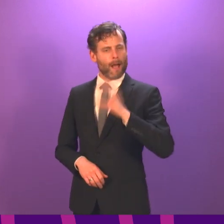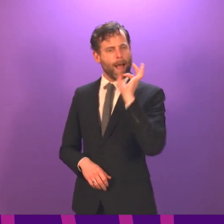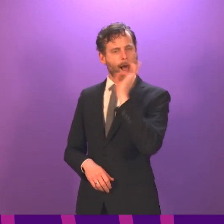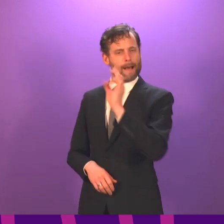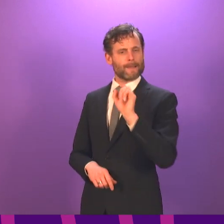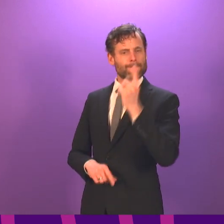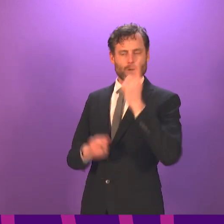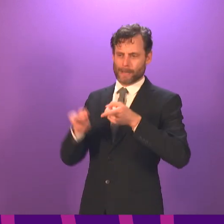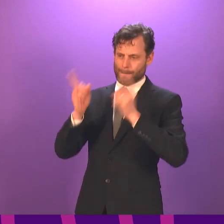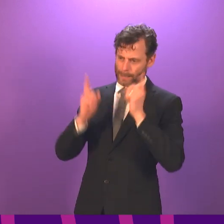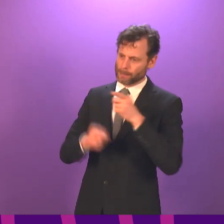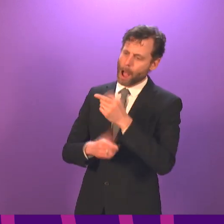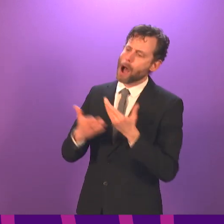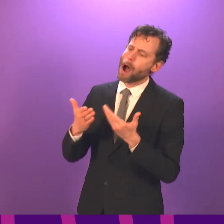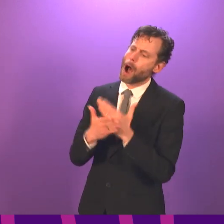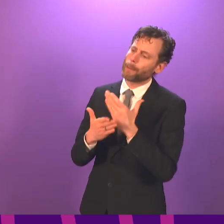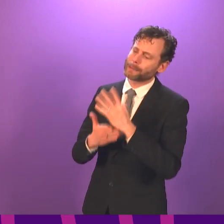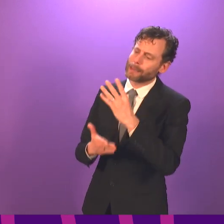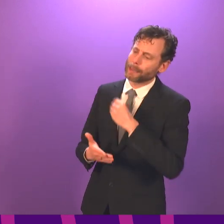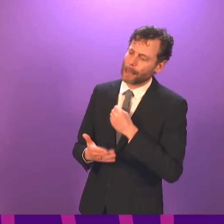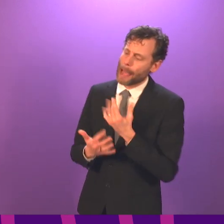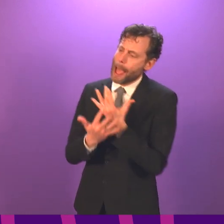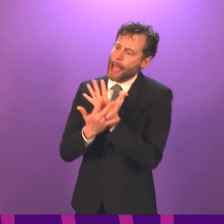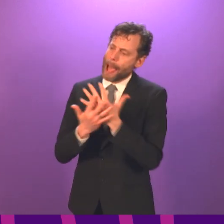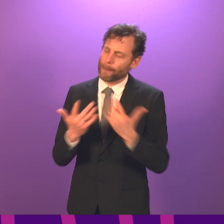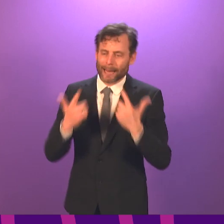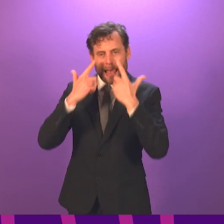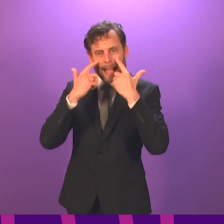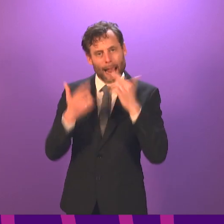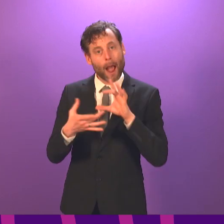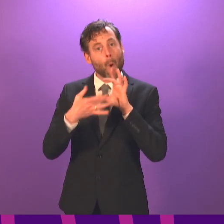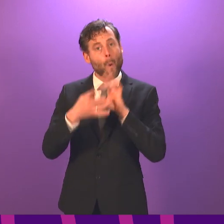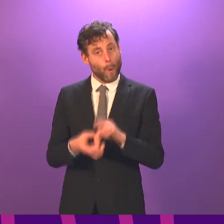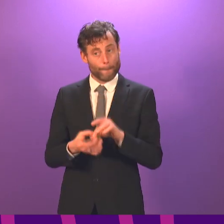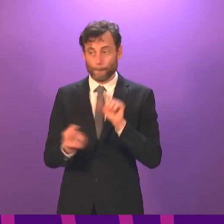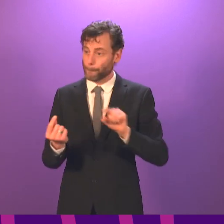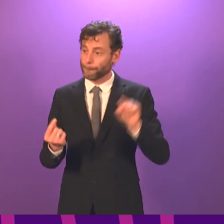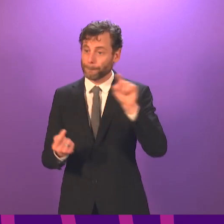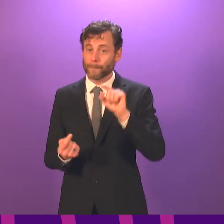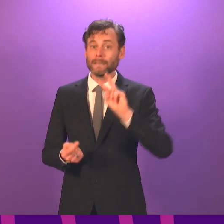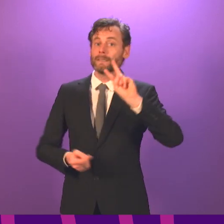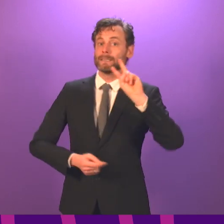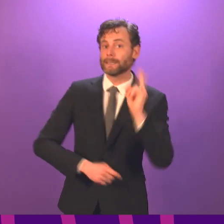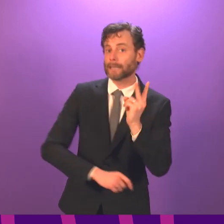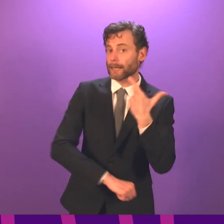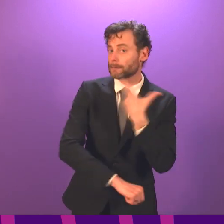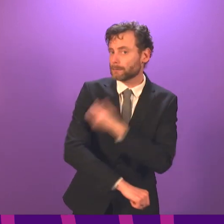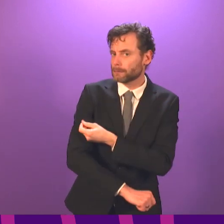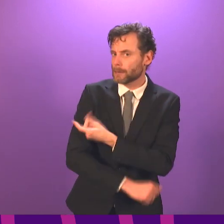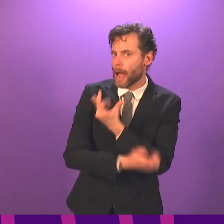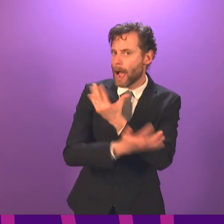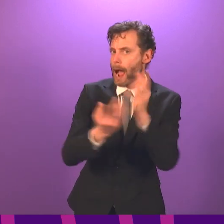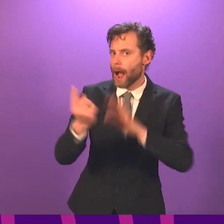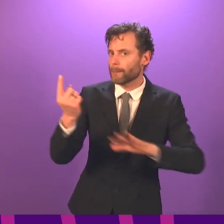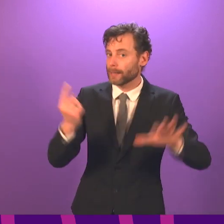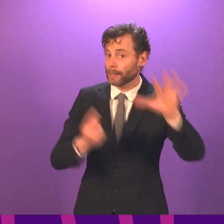on the number of care home residents who have received their second dose of the vaccine? Is the supply of vaccines likely to affect that?